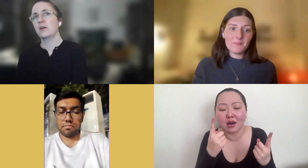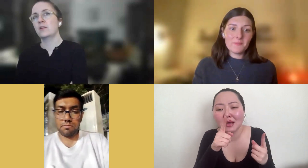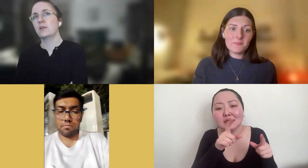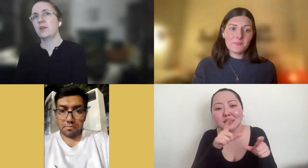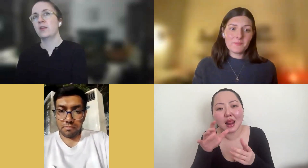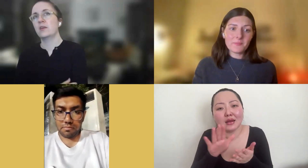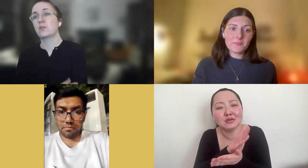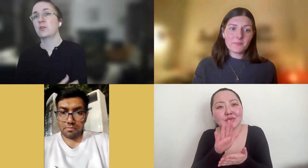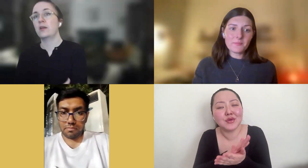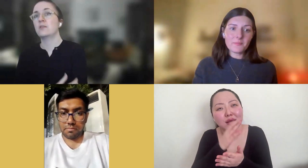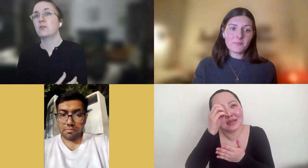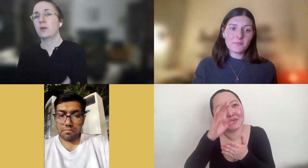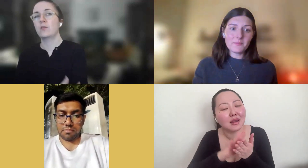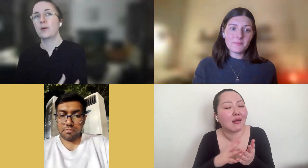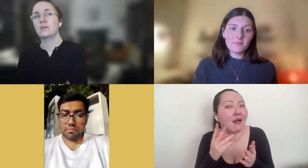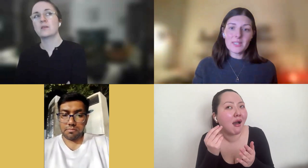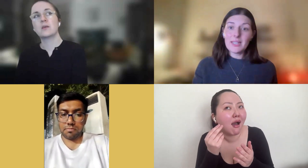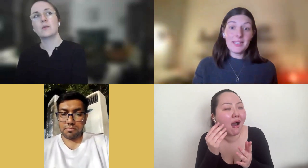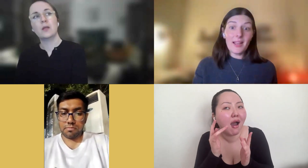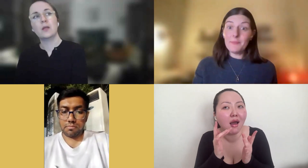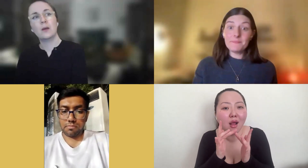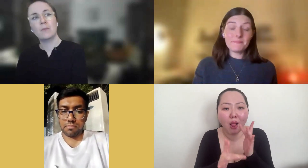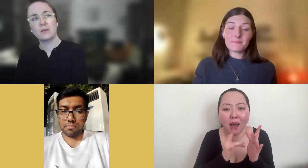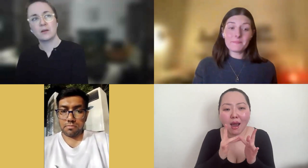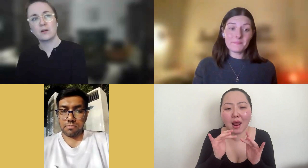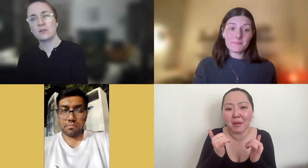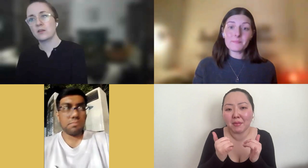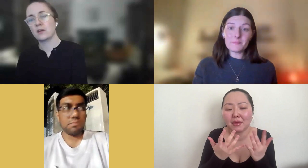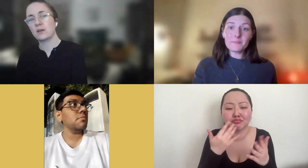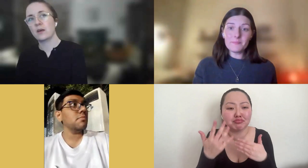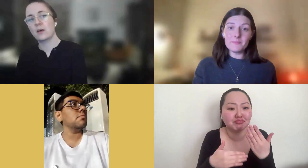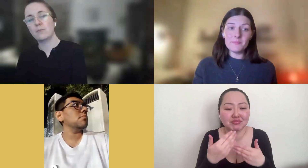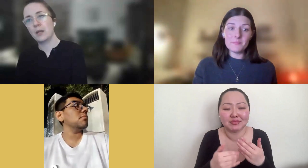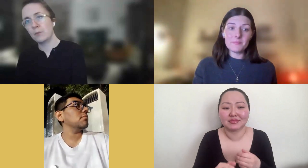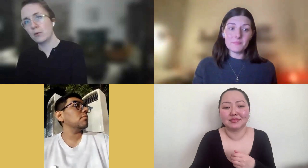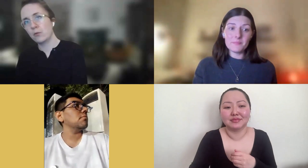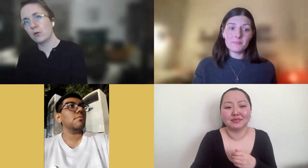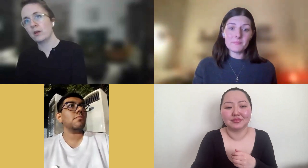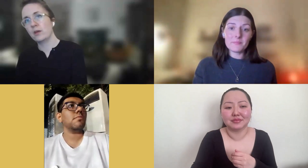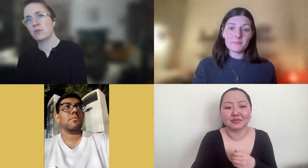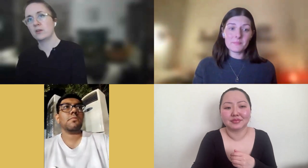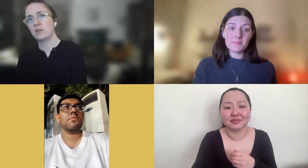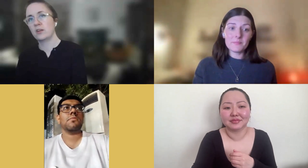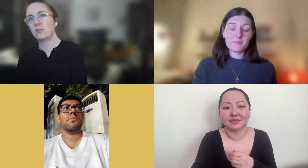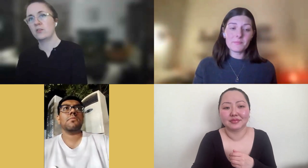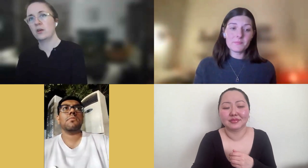The idea of seeing it as a creative space. So many artists, like Bella Milroy. And Finnigan Shannon